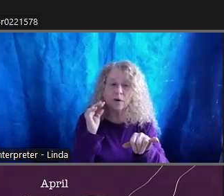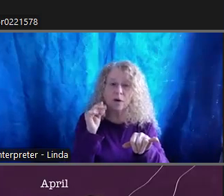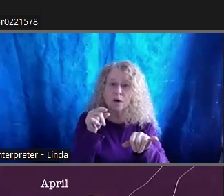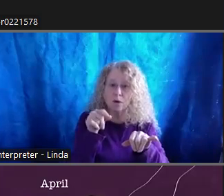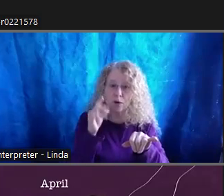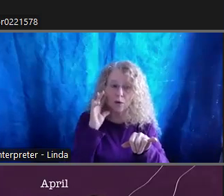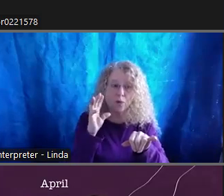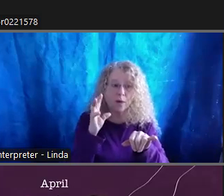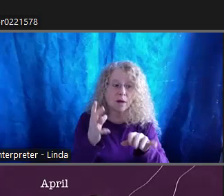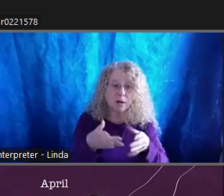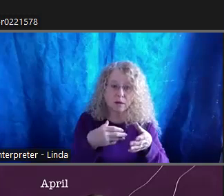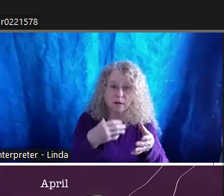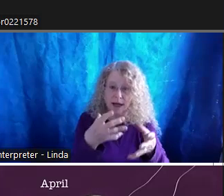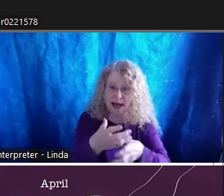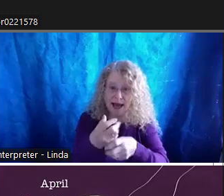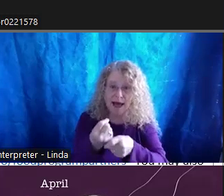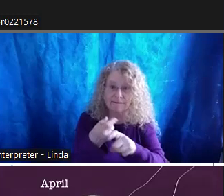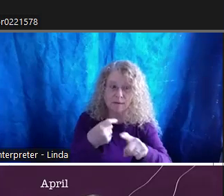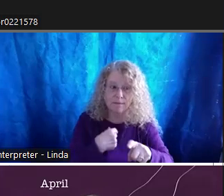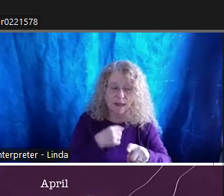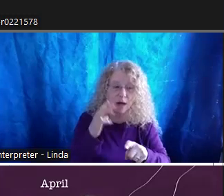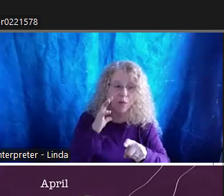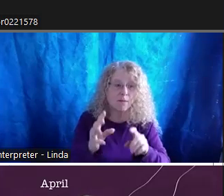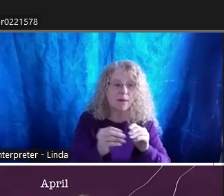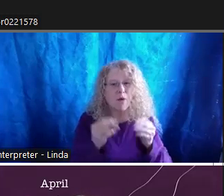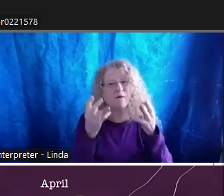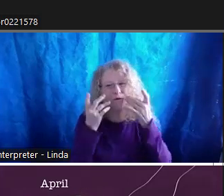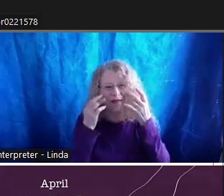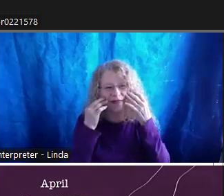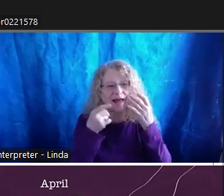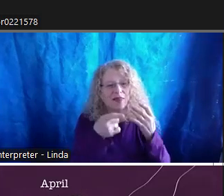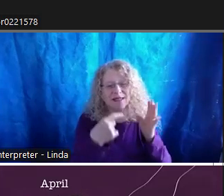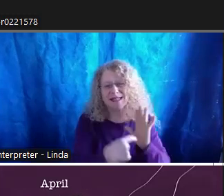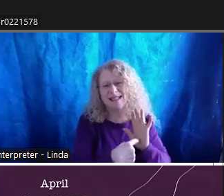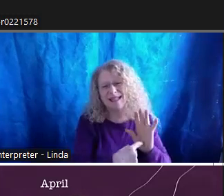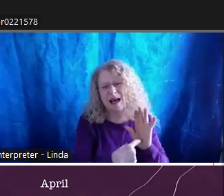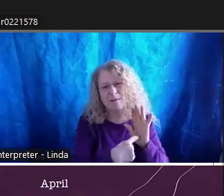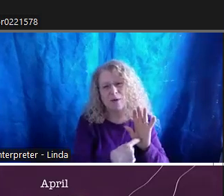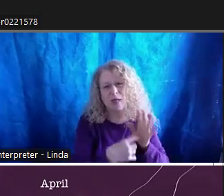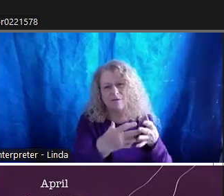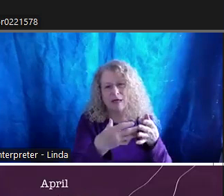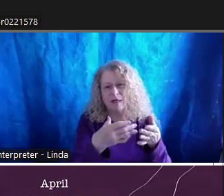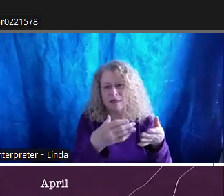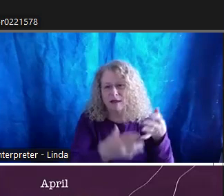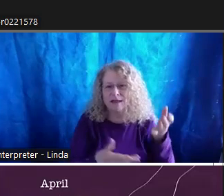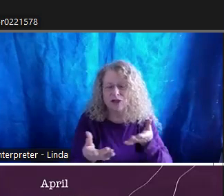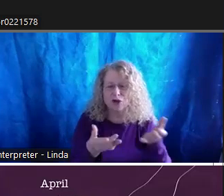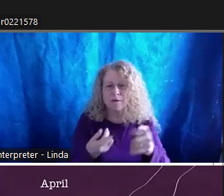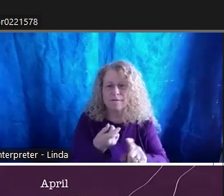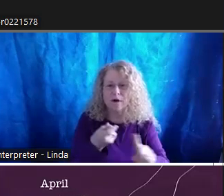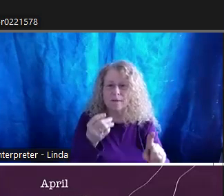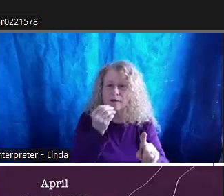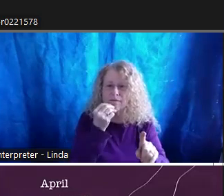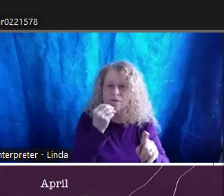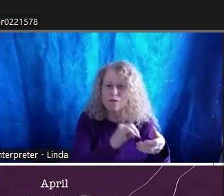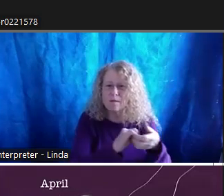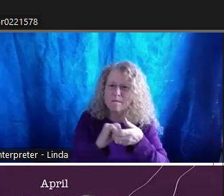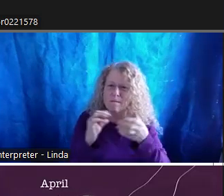OF THE LISTSERV FOR THE FOOD PARTNERS E-MAIL.